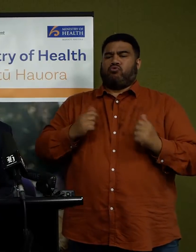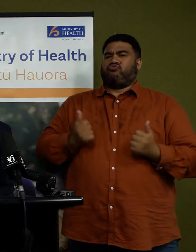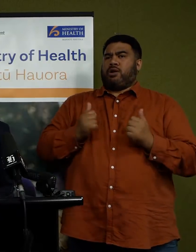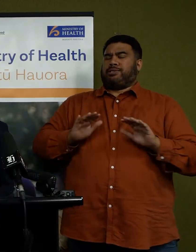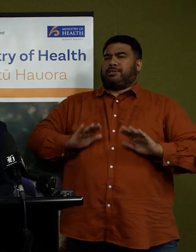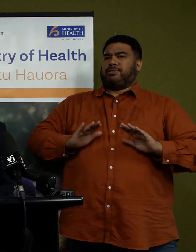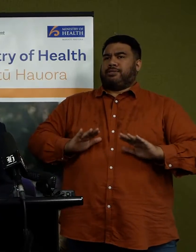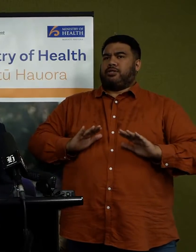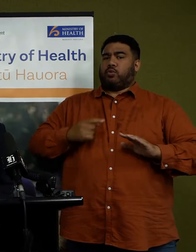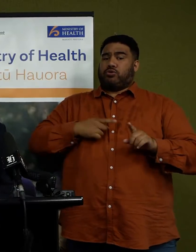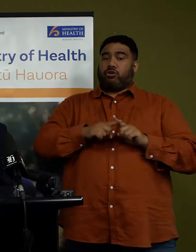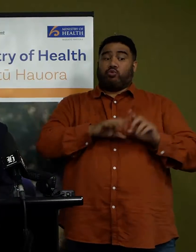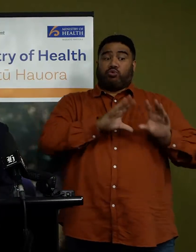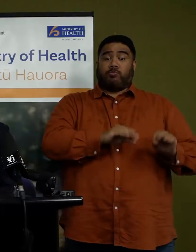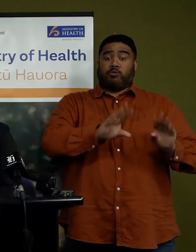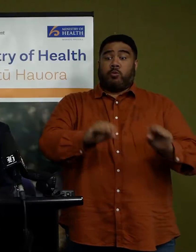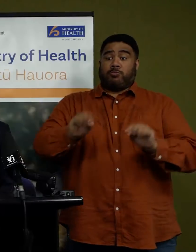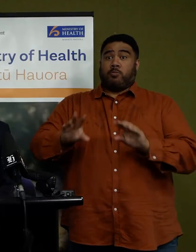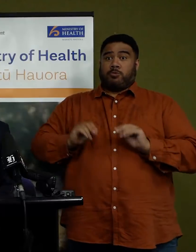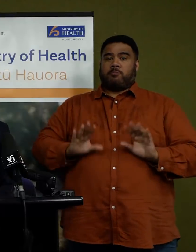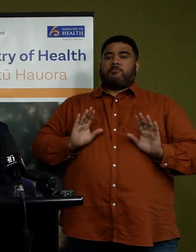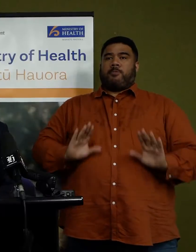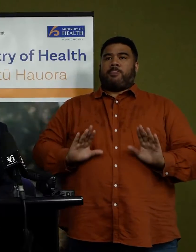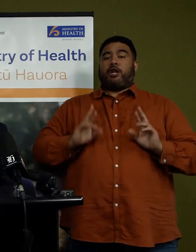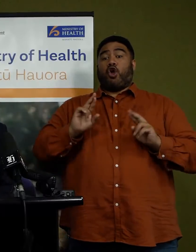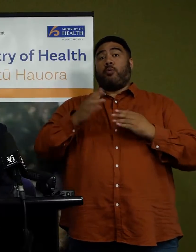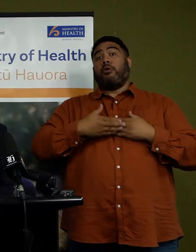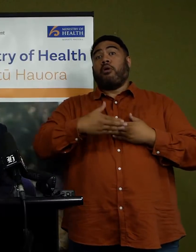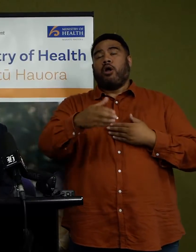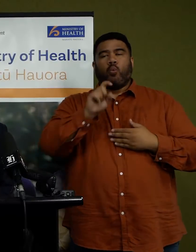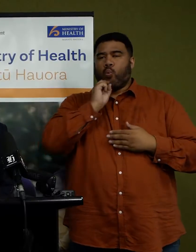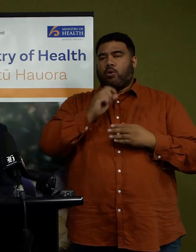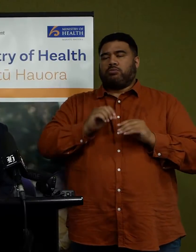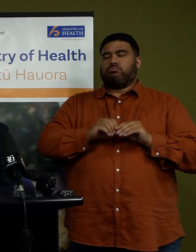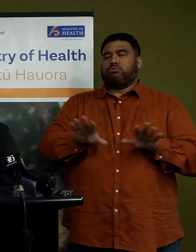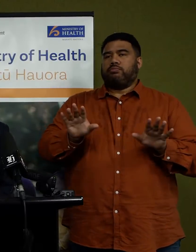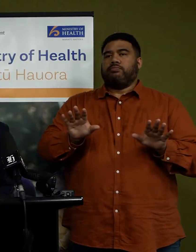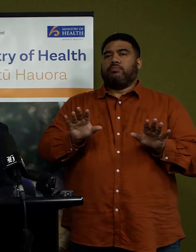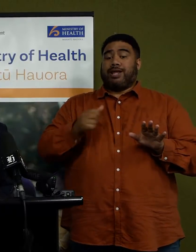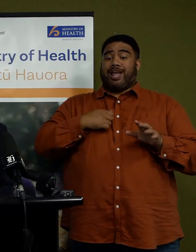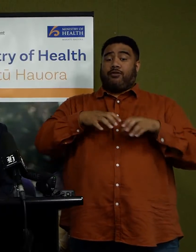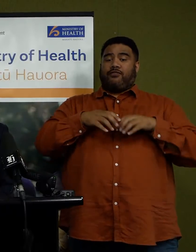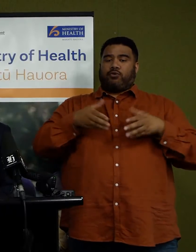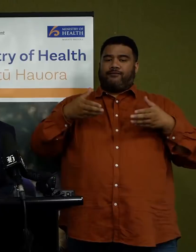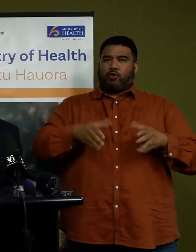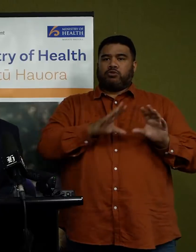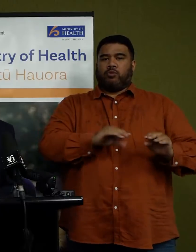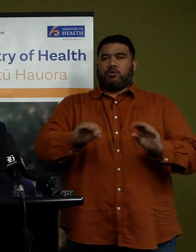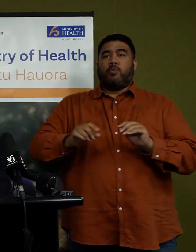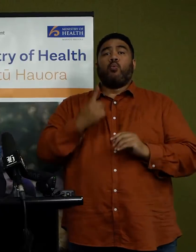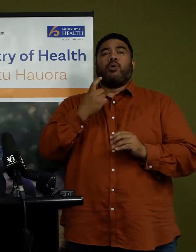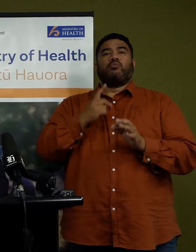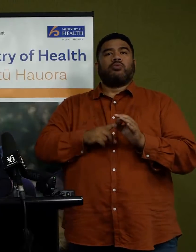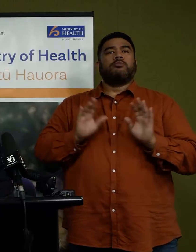Stamp it out. And our actions, with respect to this case today, are very much focused on that. One more question, please.